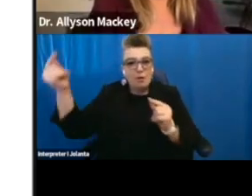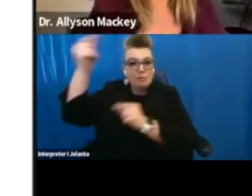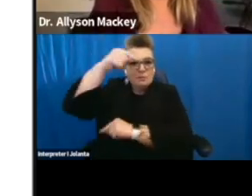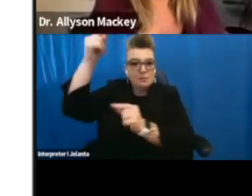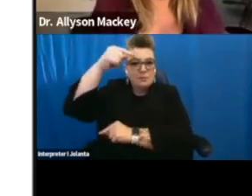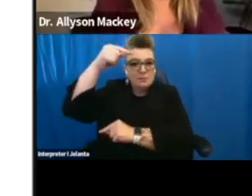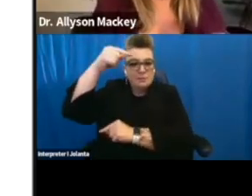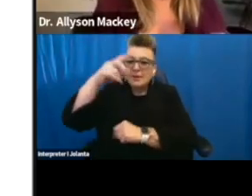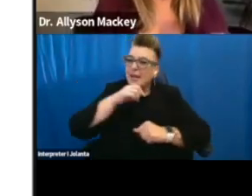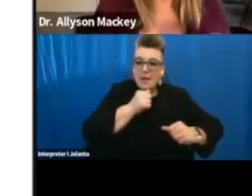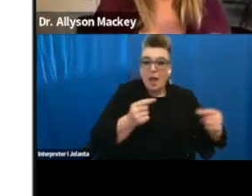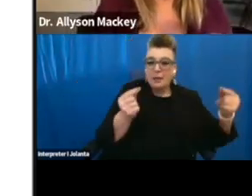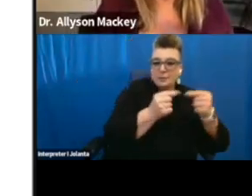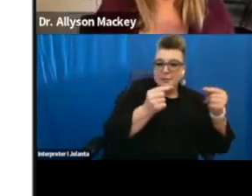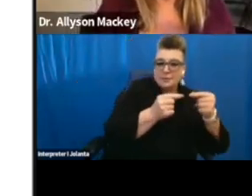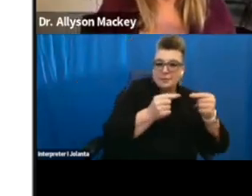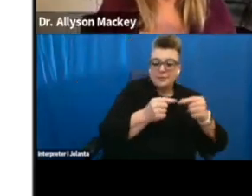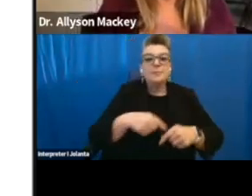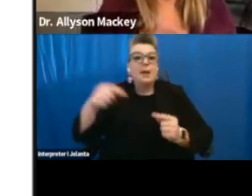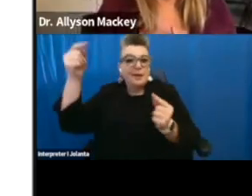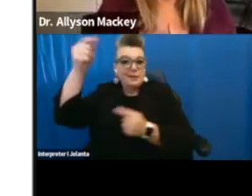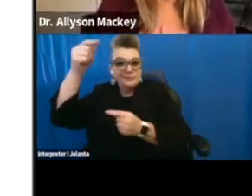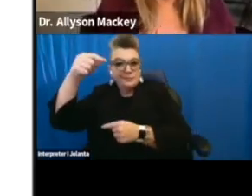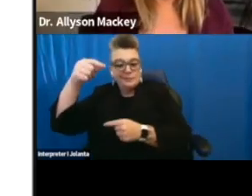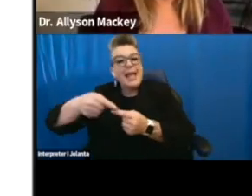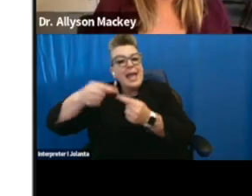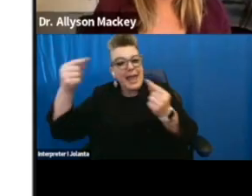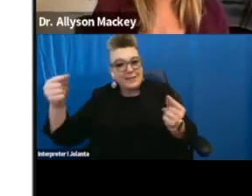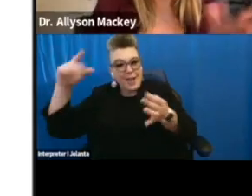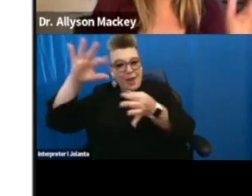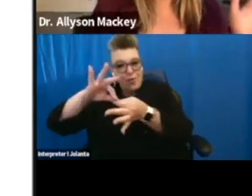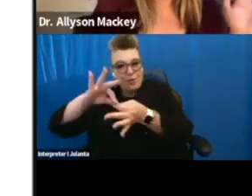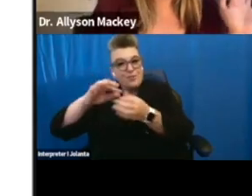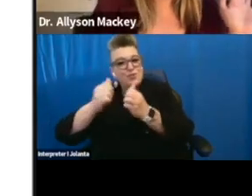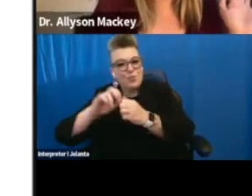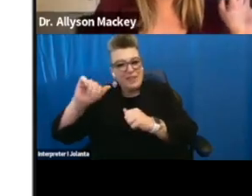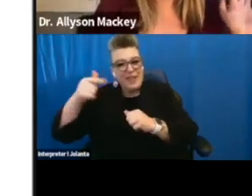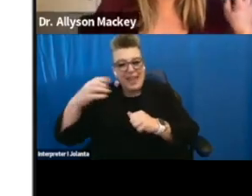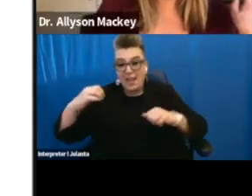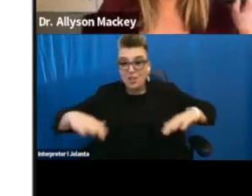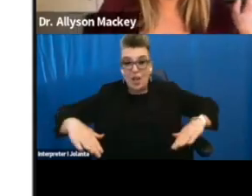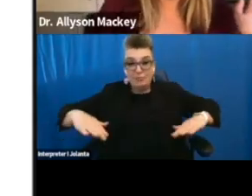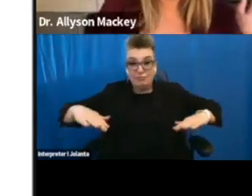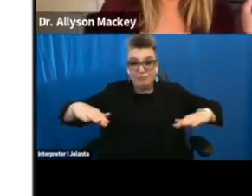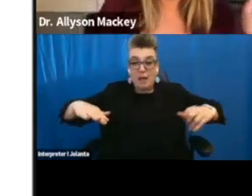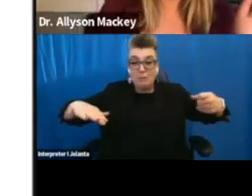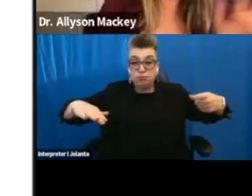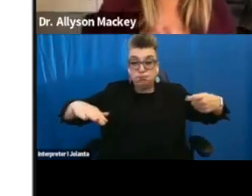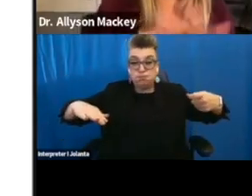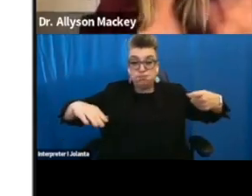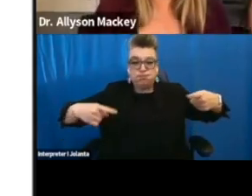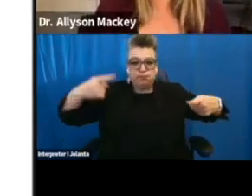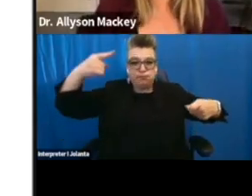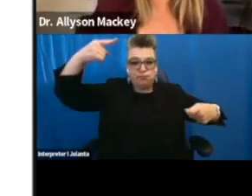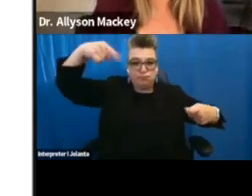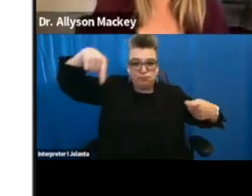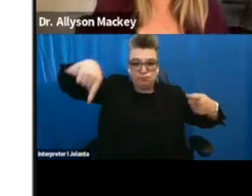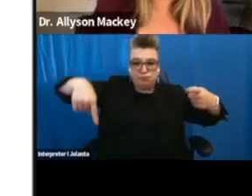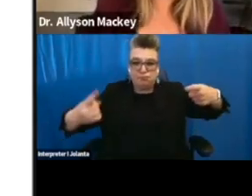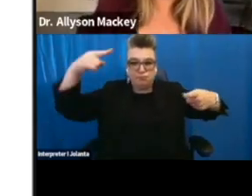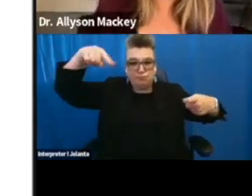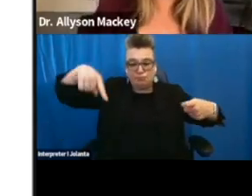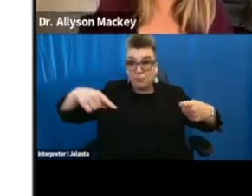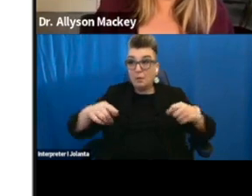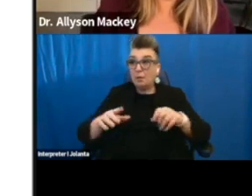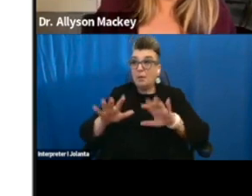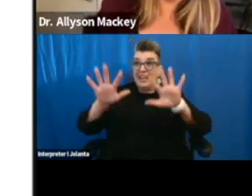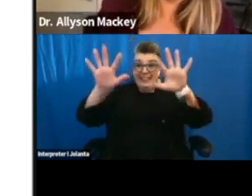age and you can see that these um regions are sort of all over cortex